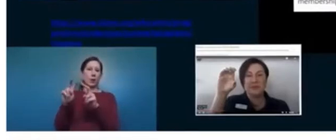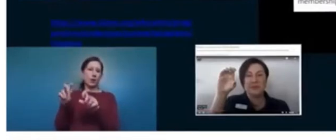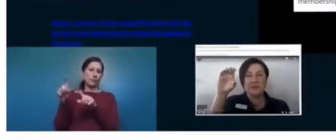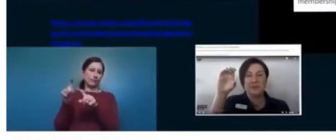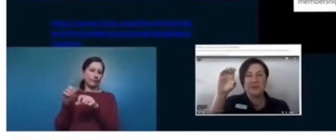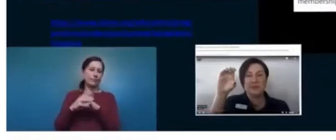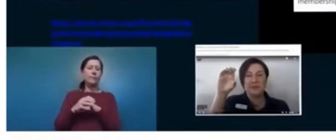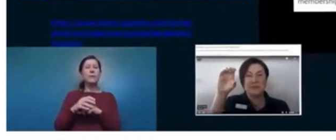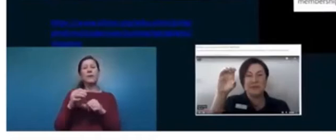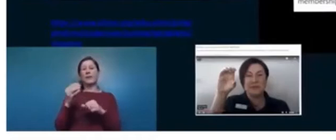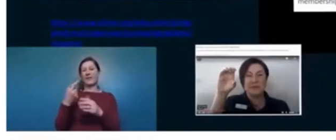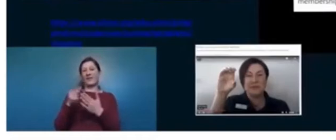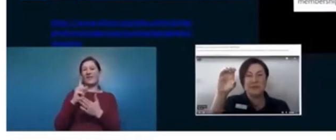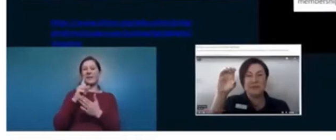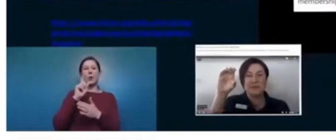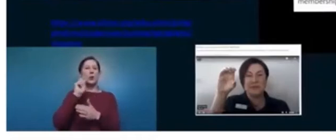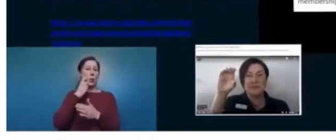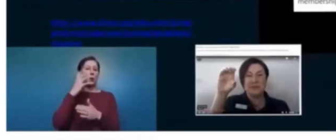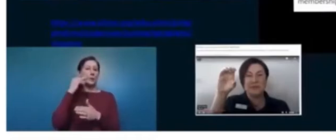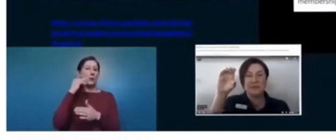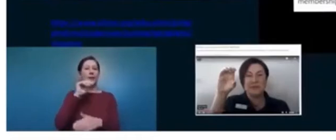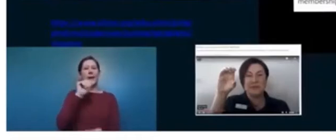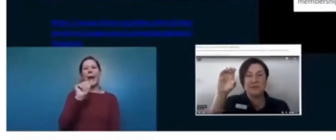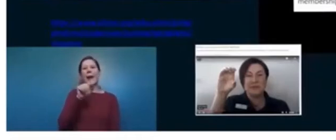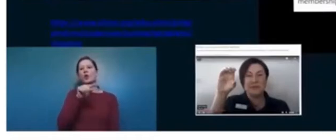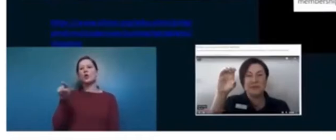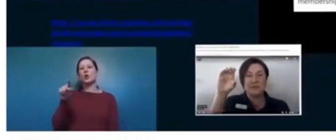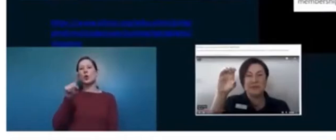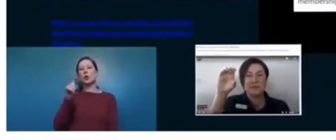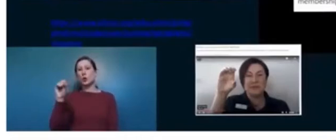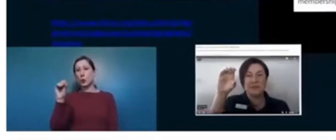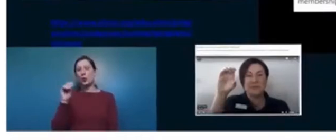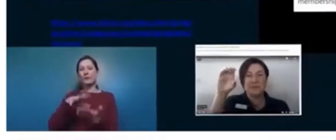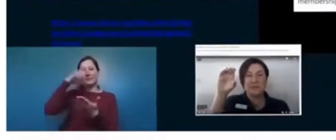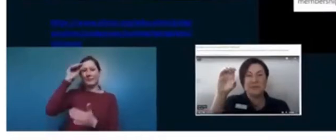experience during the A to Zoo, Learn the ASL alphabet.